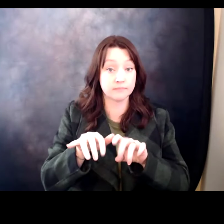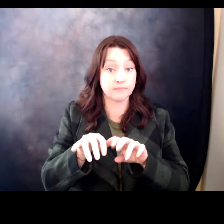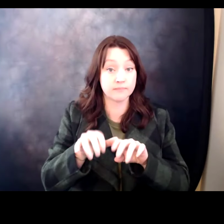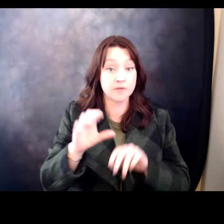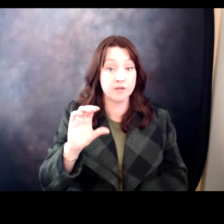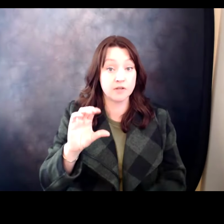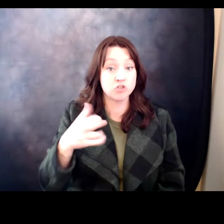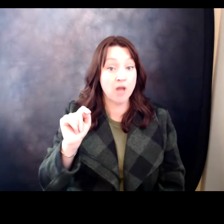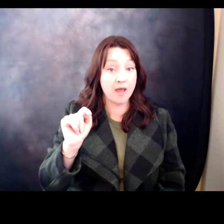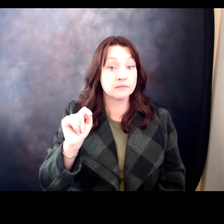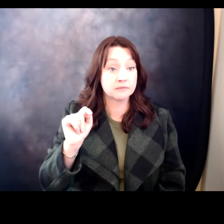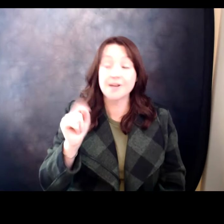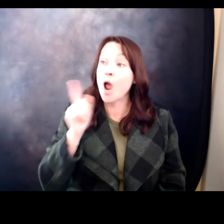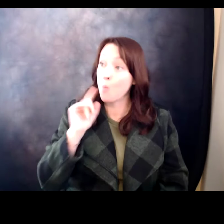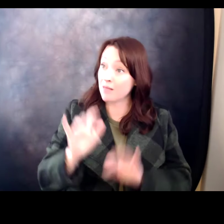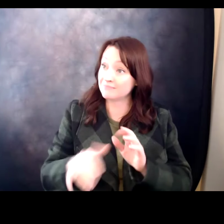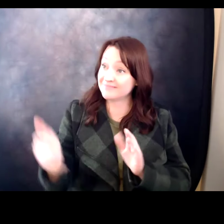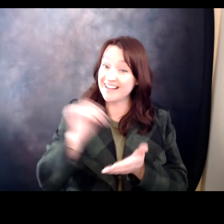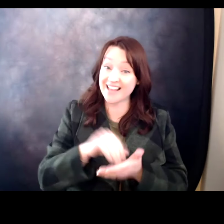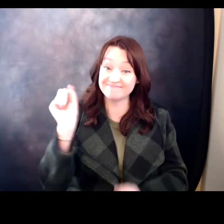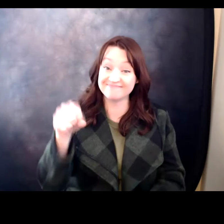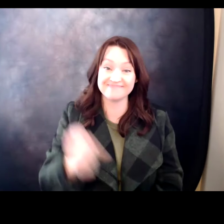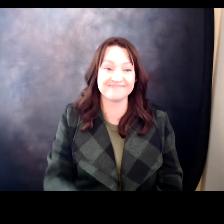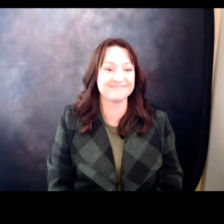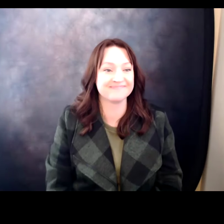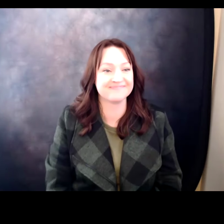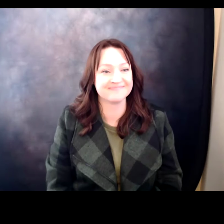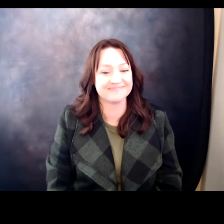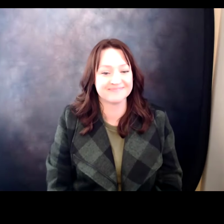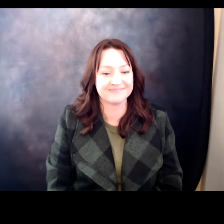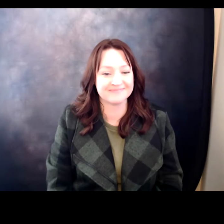I'll enter it again.